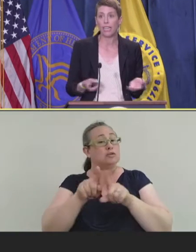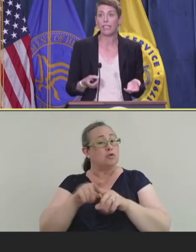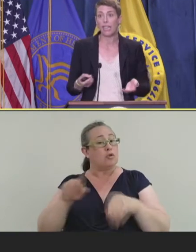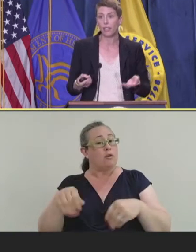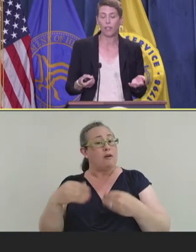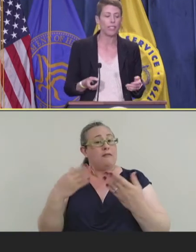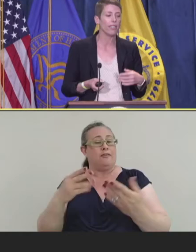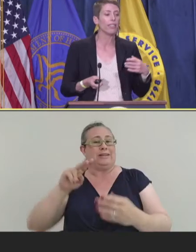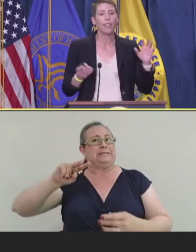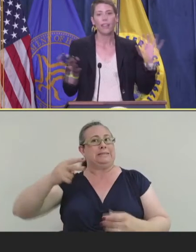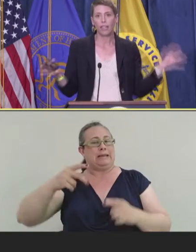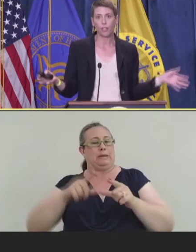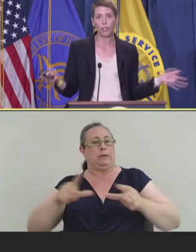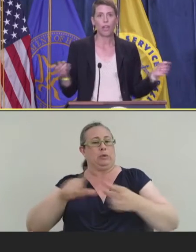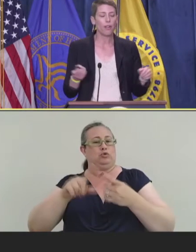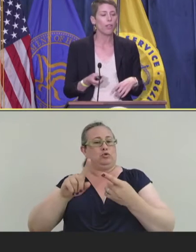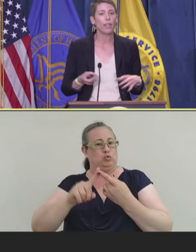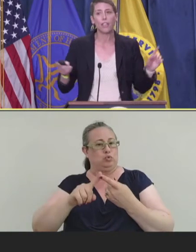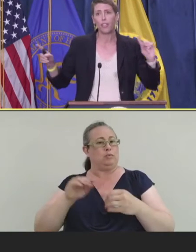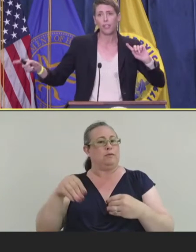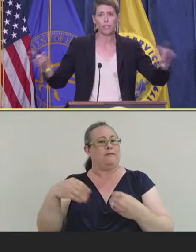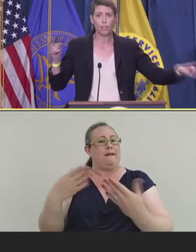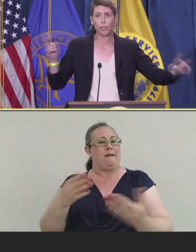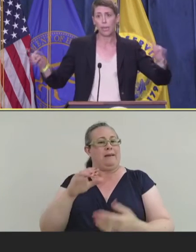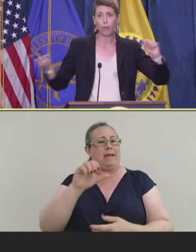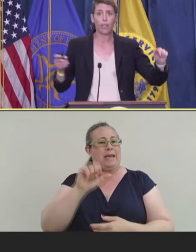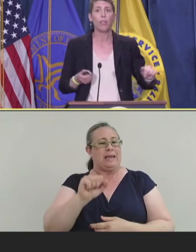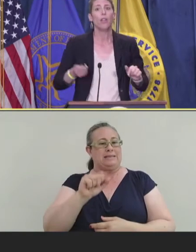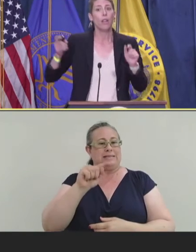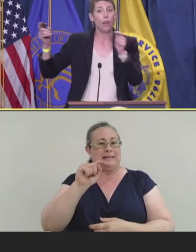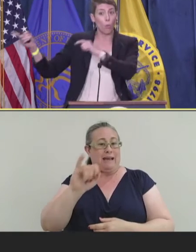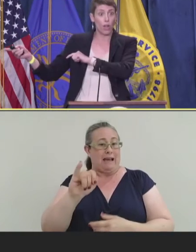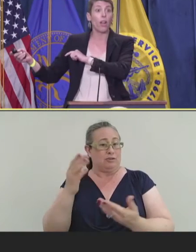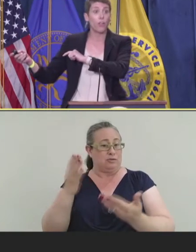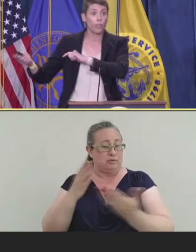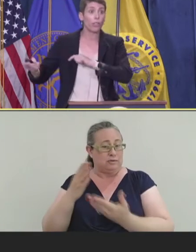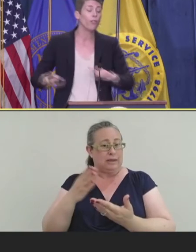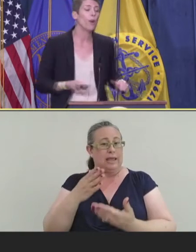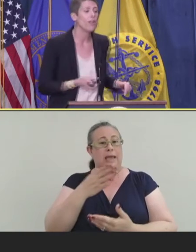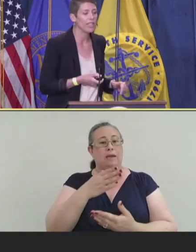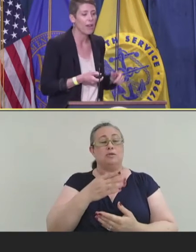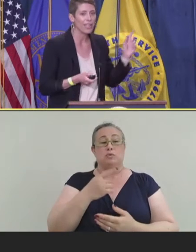and STI services at two county locations and to separate, one underserved part of the county,